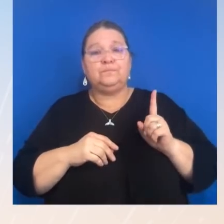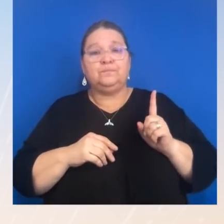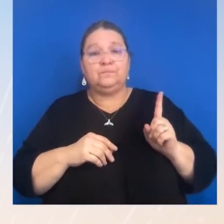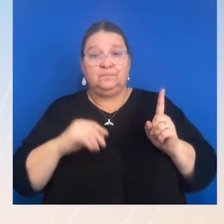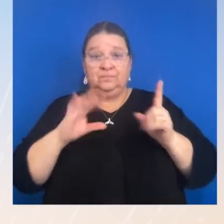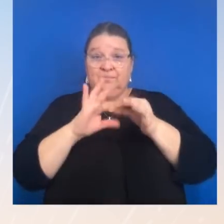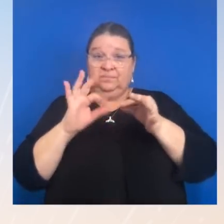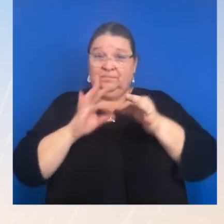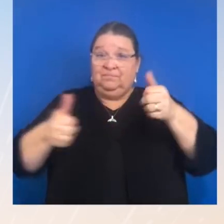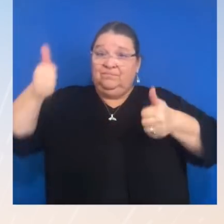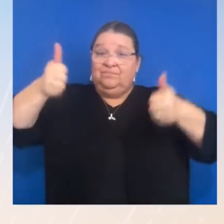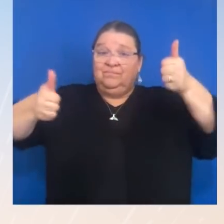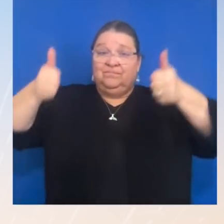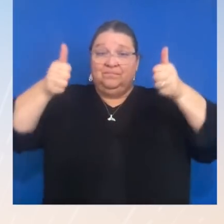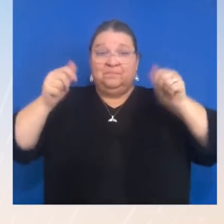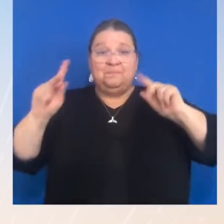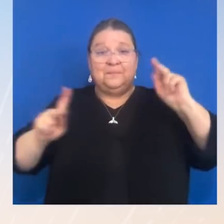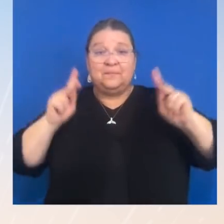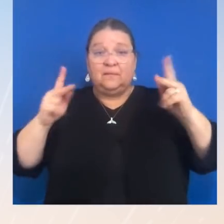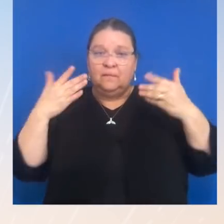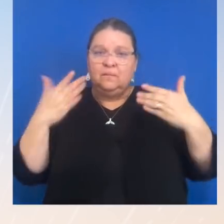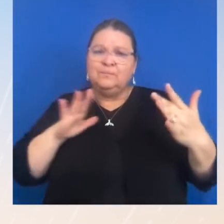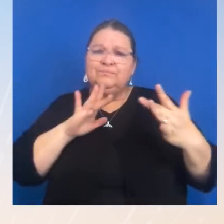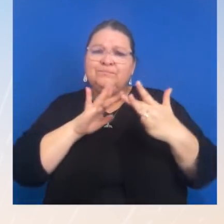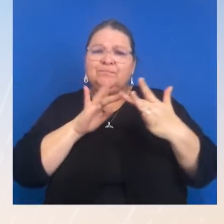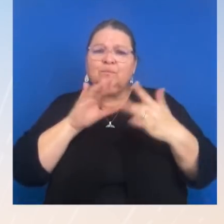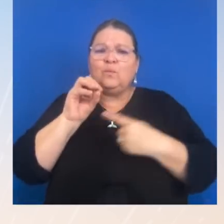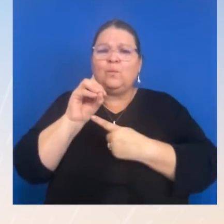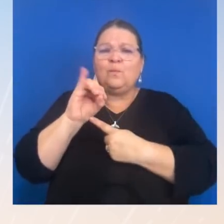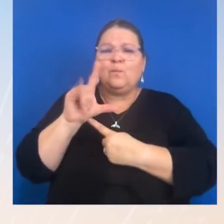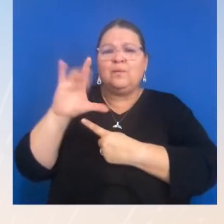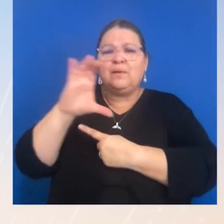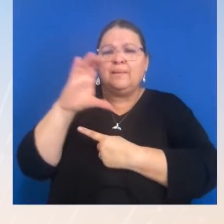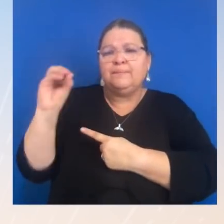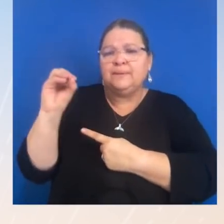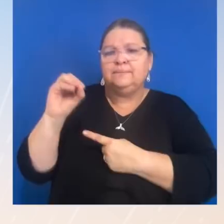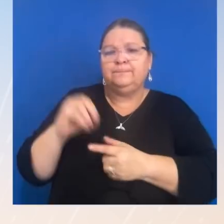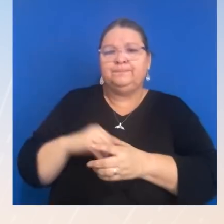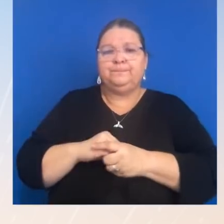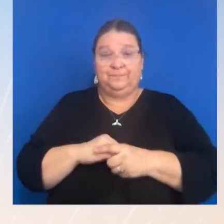I don't know, unless this has been reported elsewhere, can you say which ones and what the response has been like? Ms. Psaki: I'm not going to detail it further,